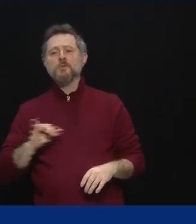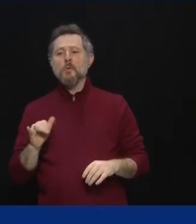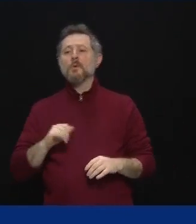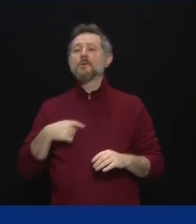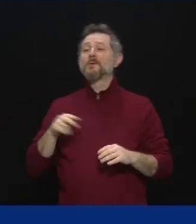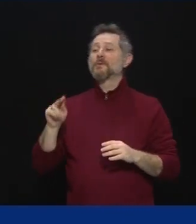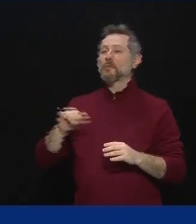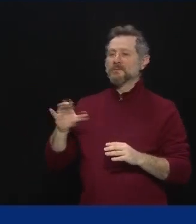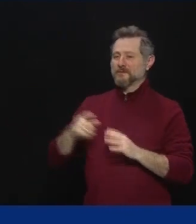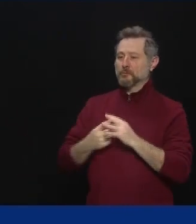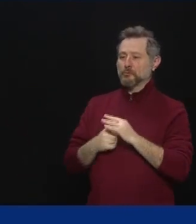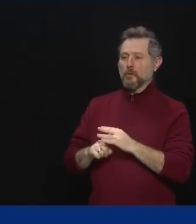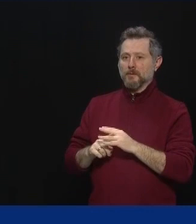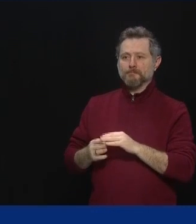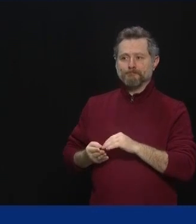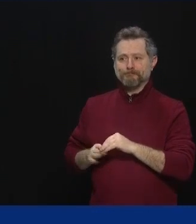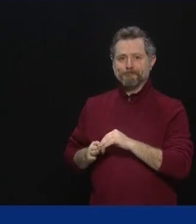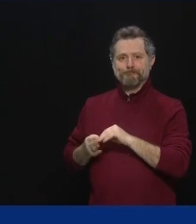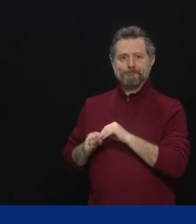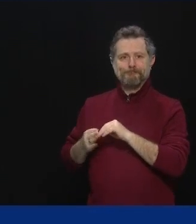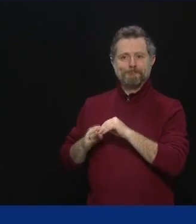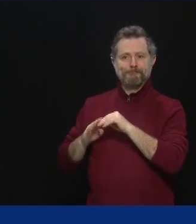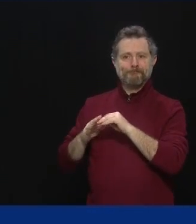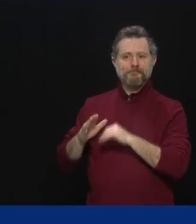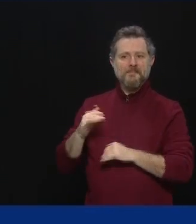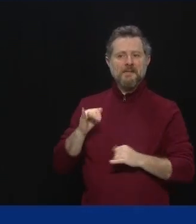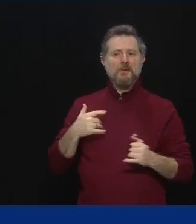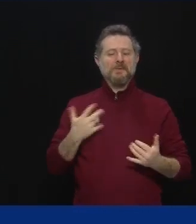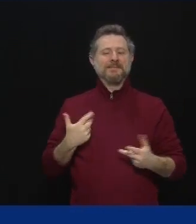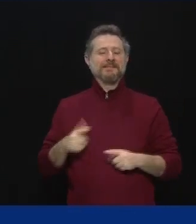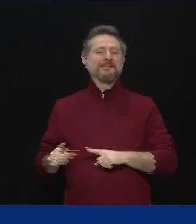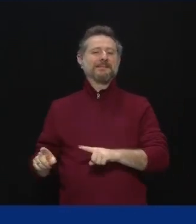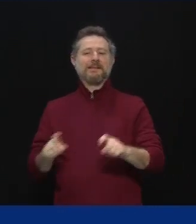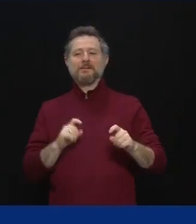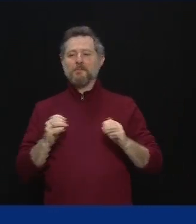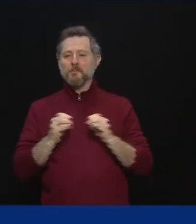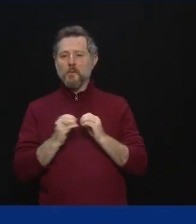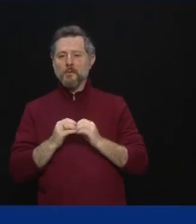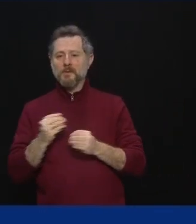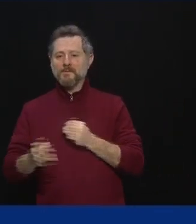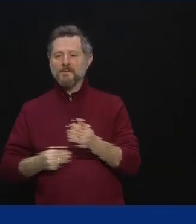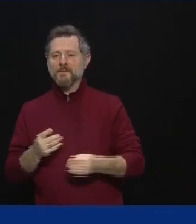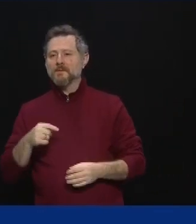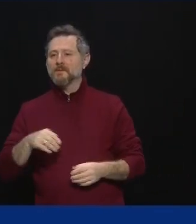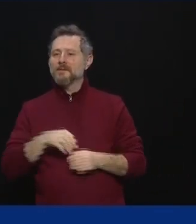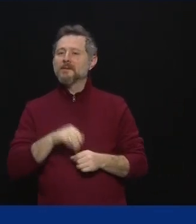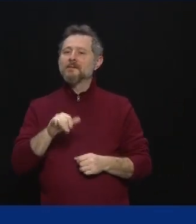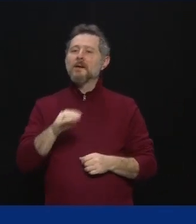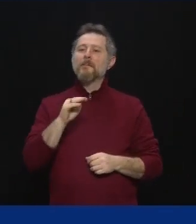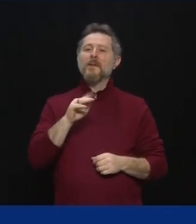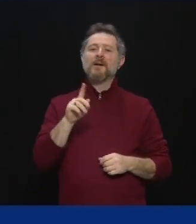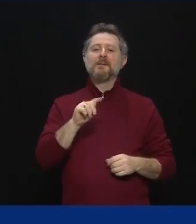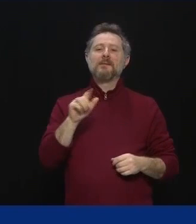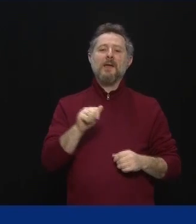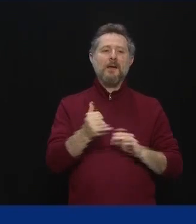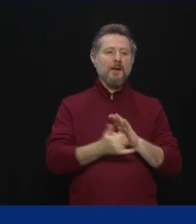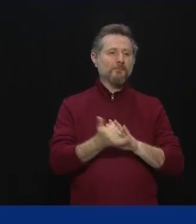THE SAME DAY MANY DOSES ARRIVED. A VERY POSITIVE DAY. ALSO RECOGNIZING WHAT'S GOING ON